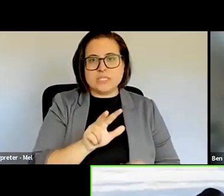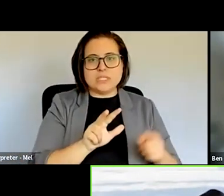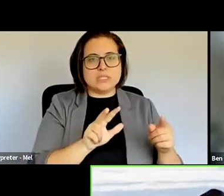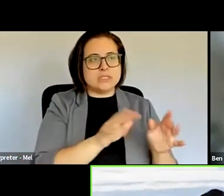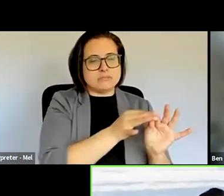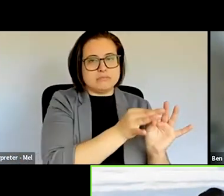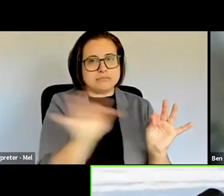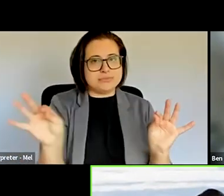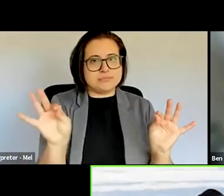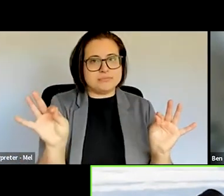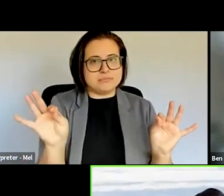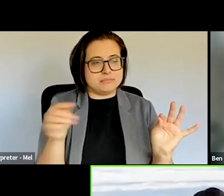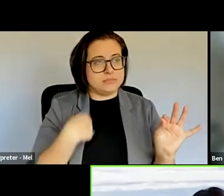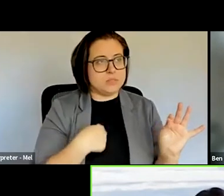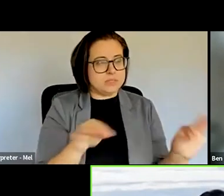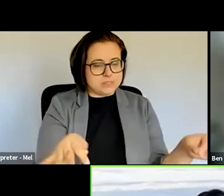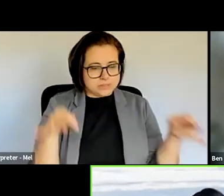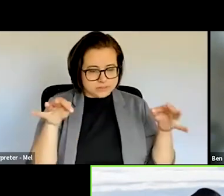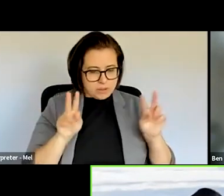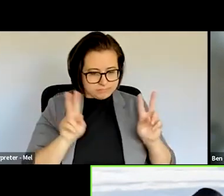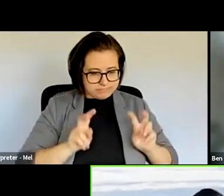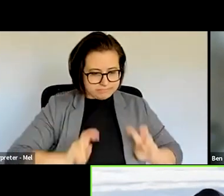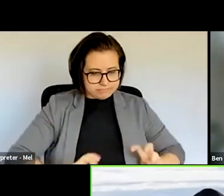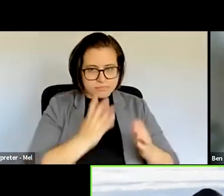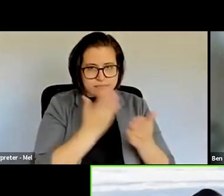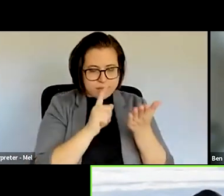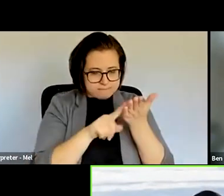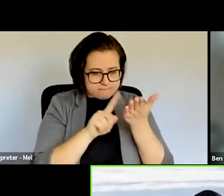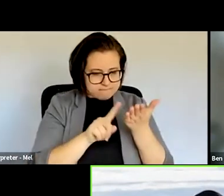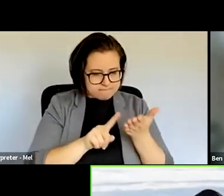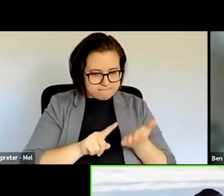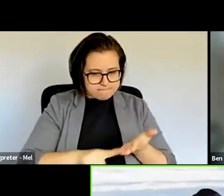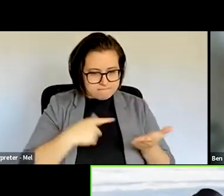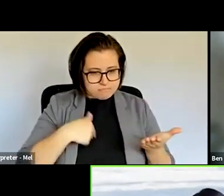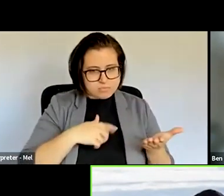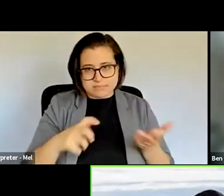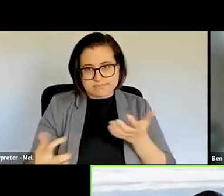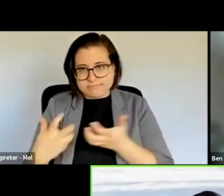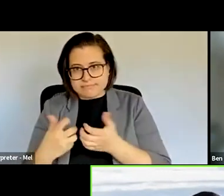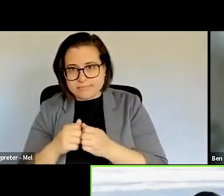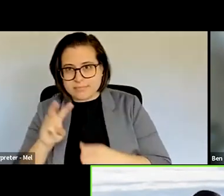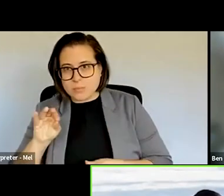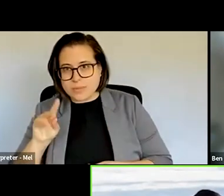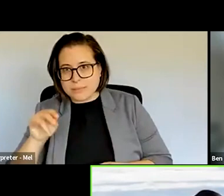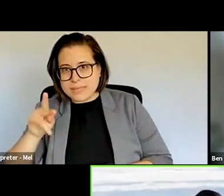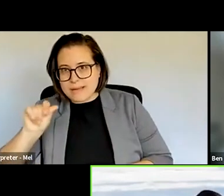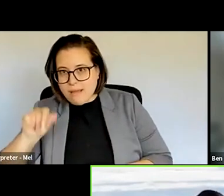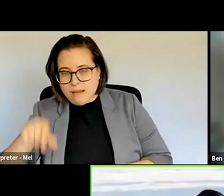we fact check it, we look it up in Wikipedia, we have to make sure that this is right,